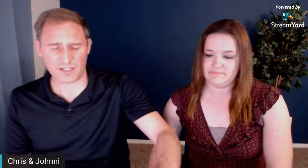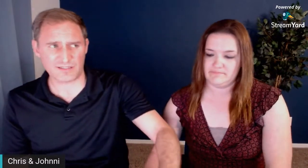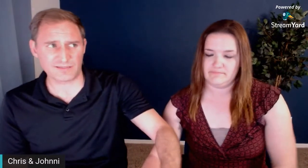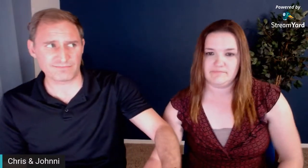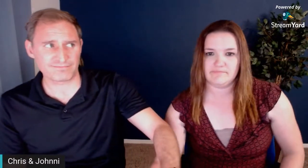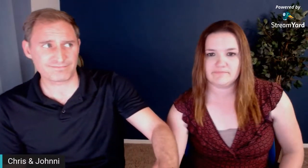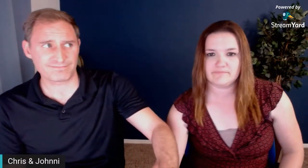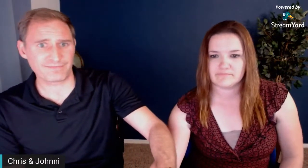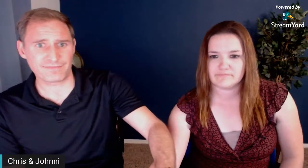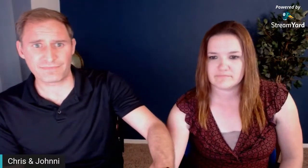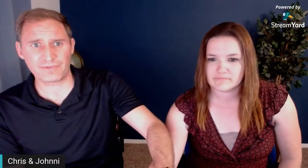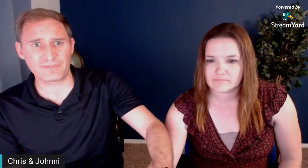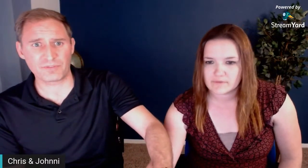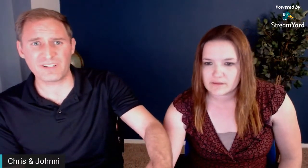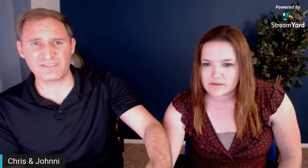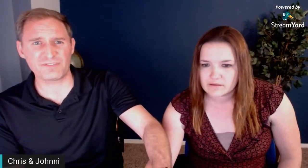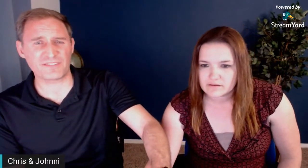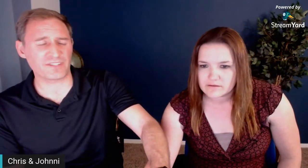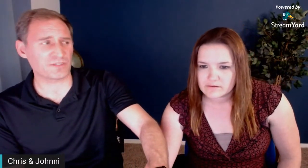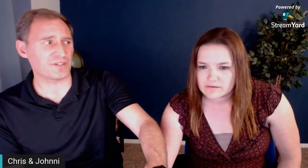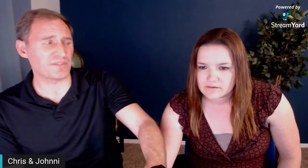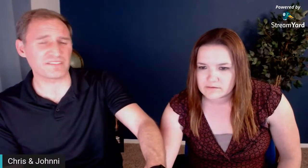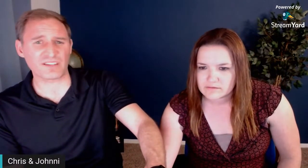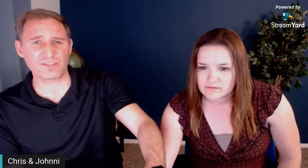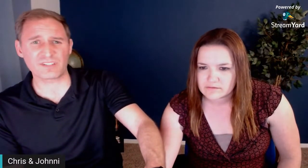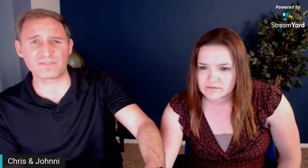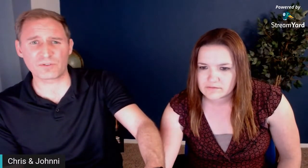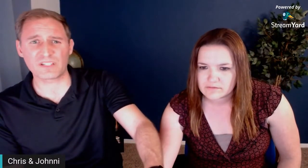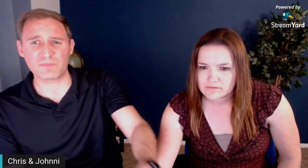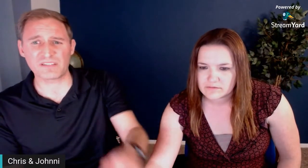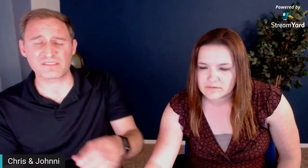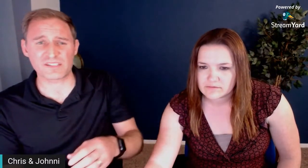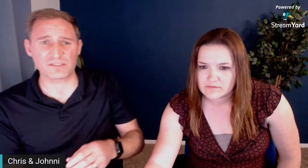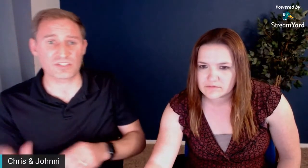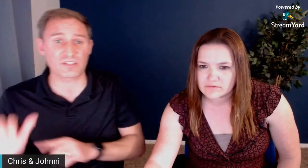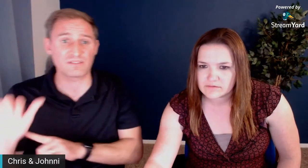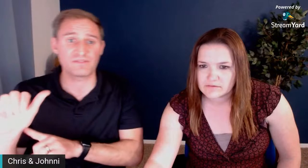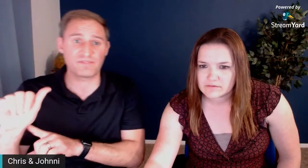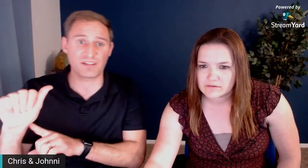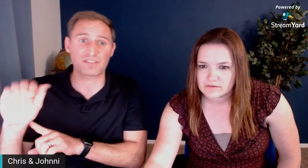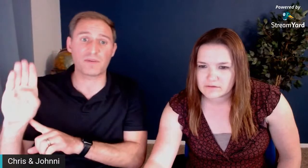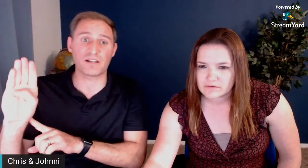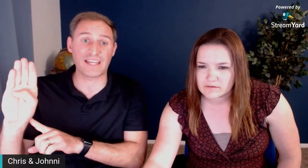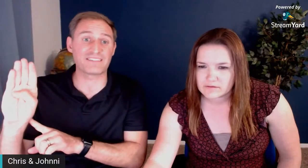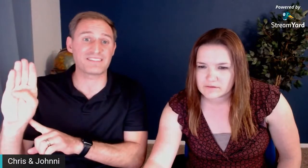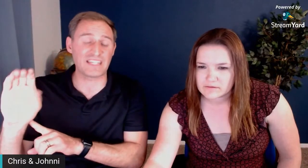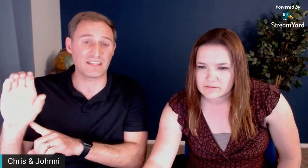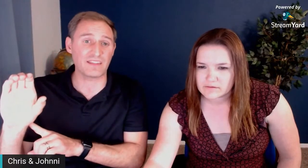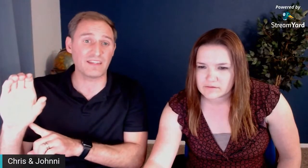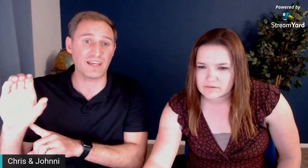um pretty soon after like 12 months like 13 14 months she she could fingerspell and sing the